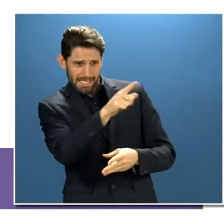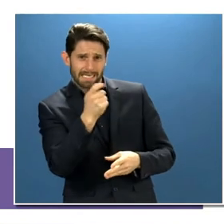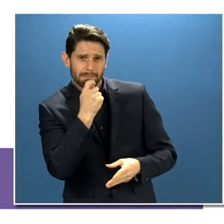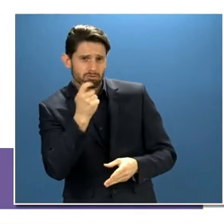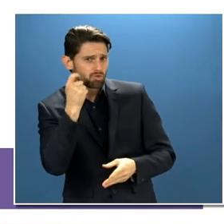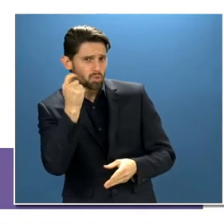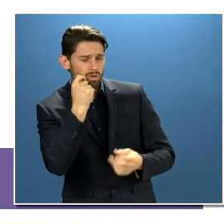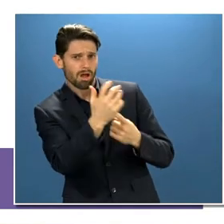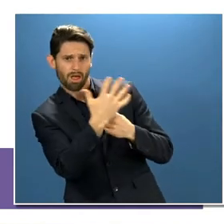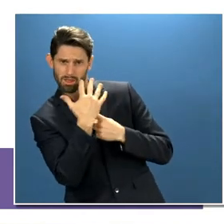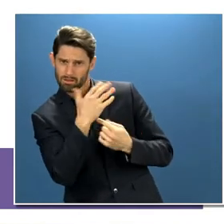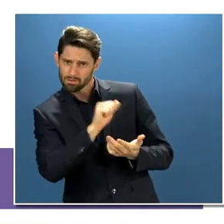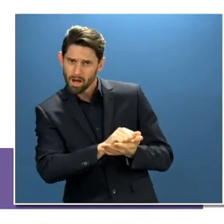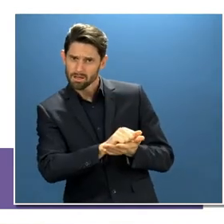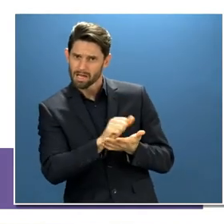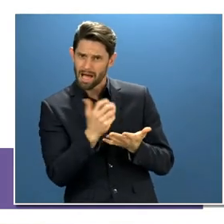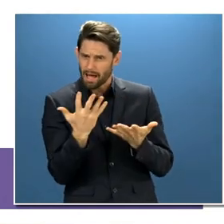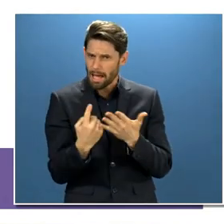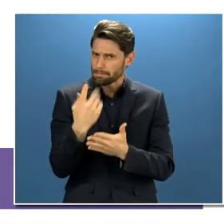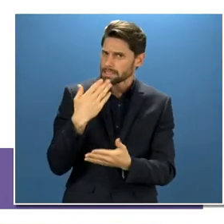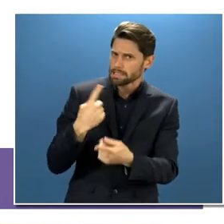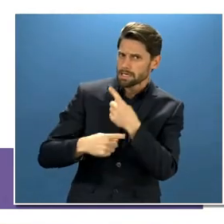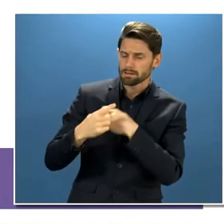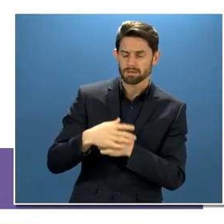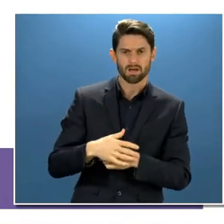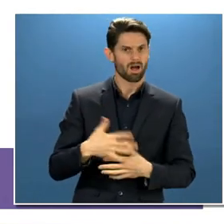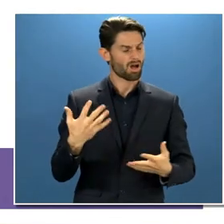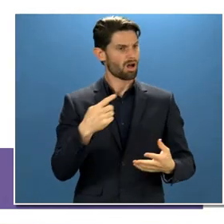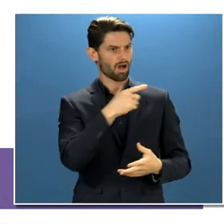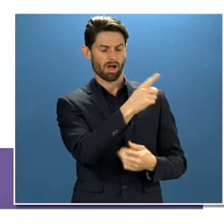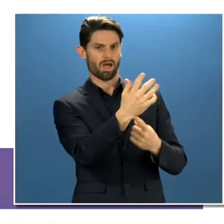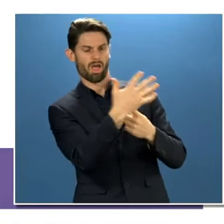Yes. And how did that make you feel? It didn't make me feel nice.